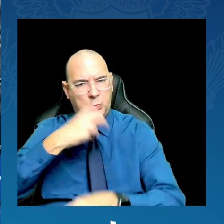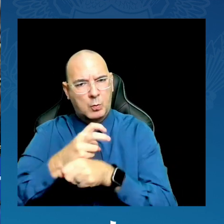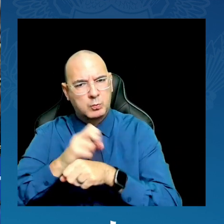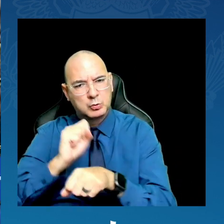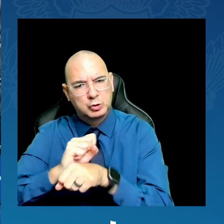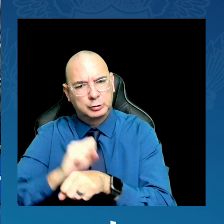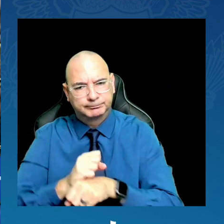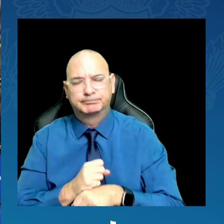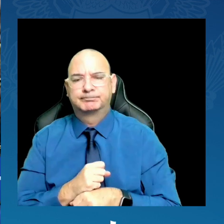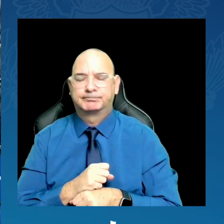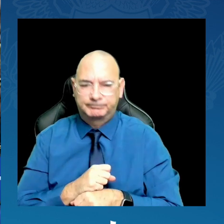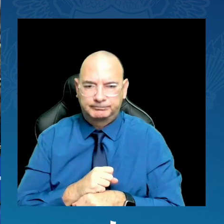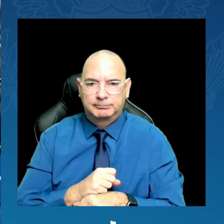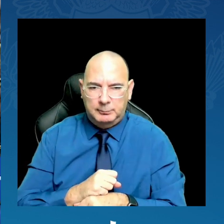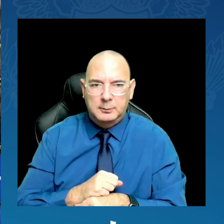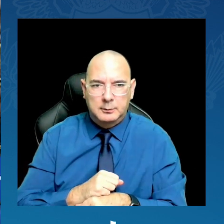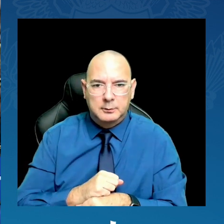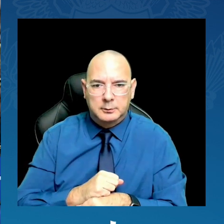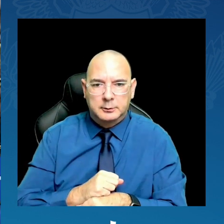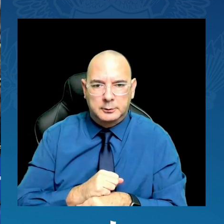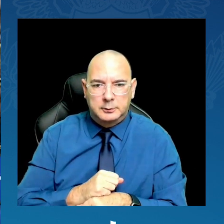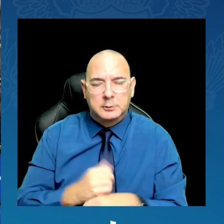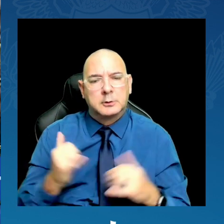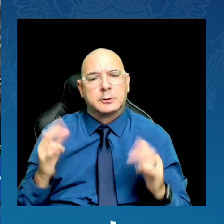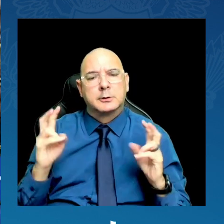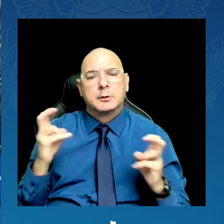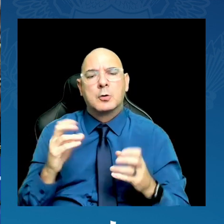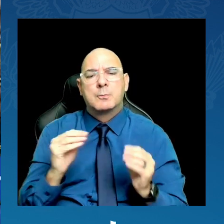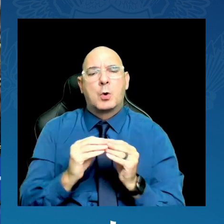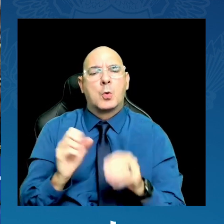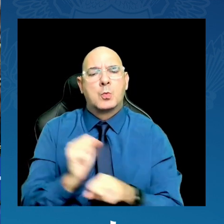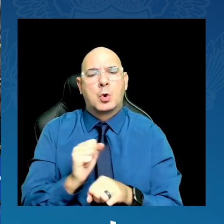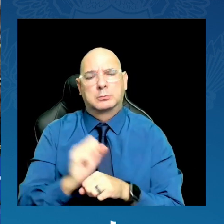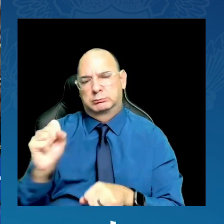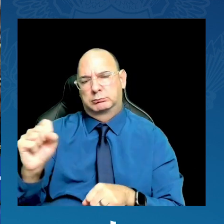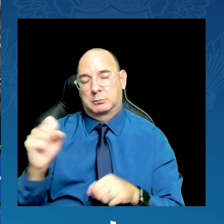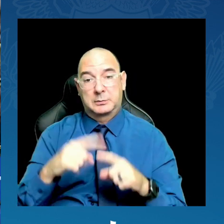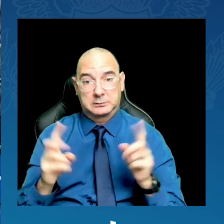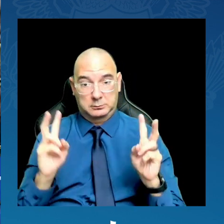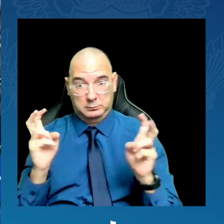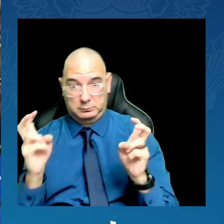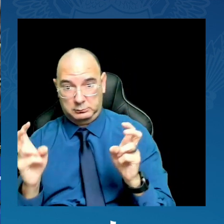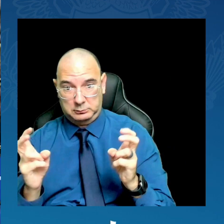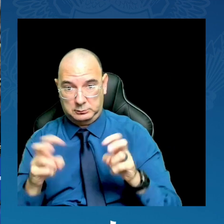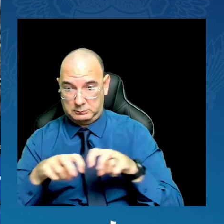Still more work to be done, but the theme of this panel and this discussion has been collaboration.